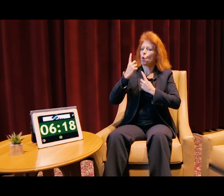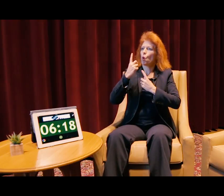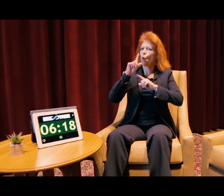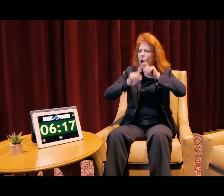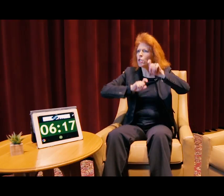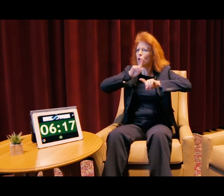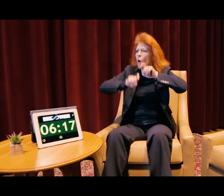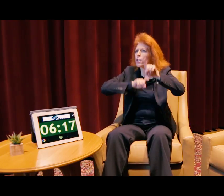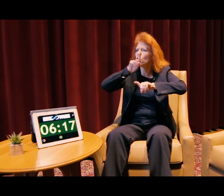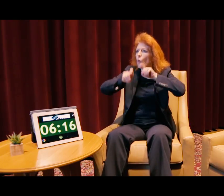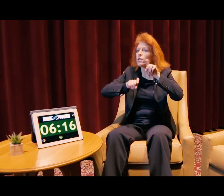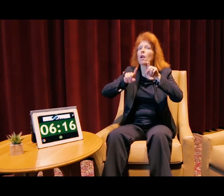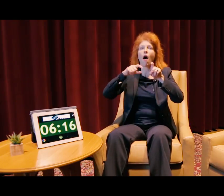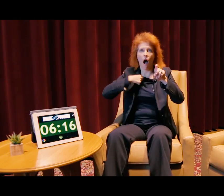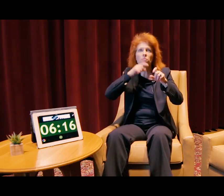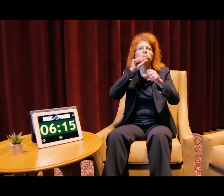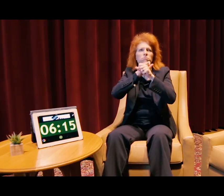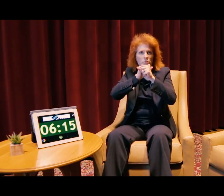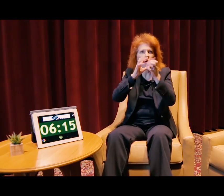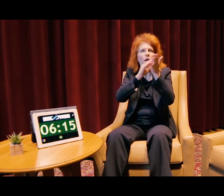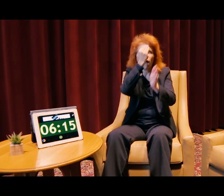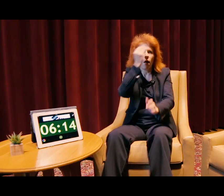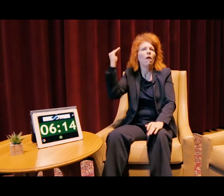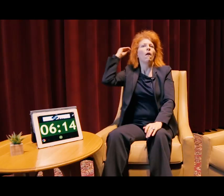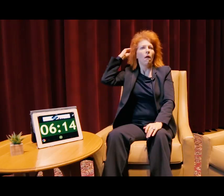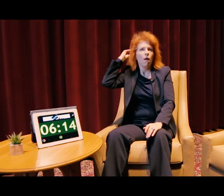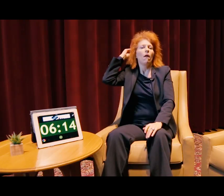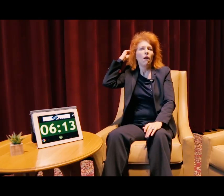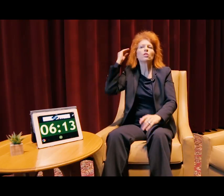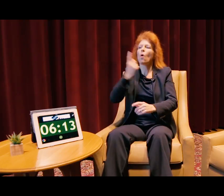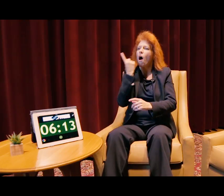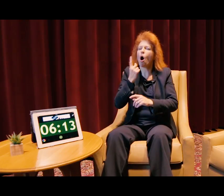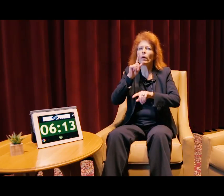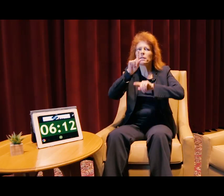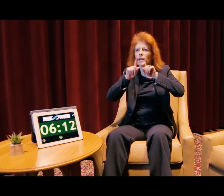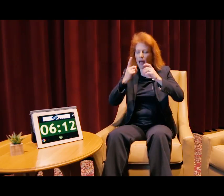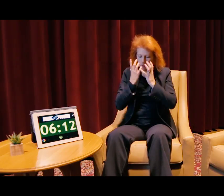And so I took that literally and figuratively. And in my mind, I always have a well as if